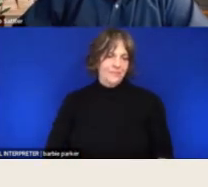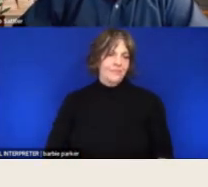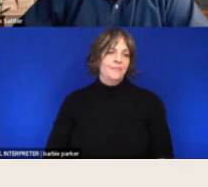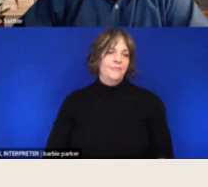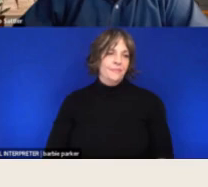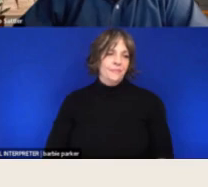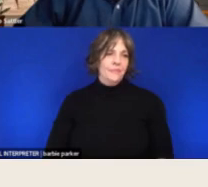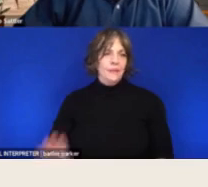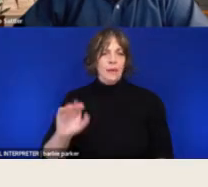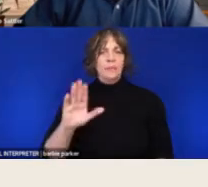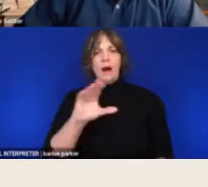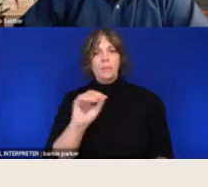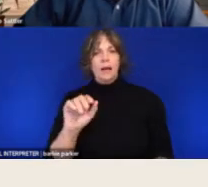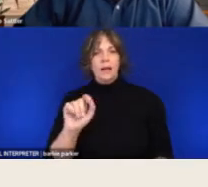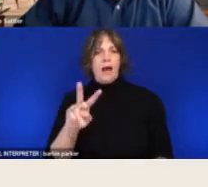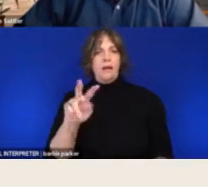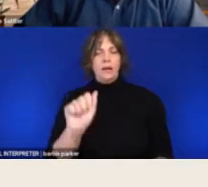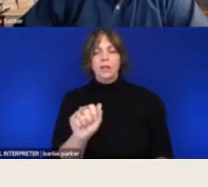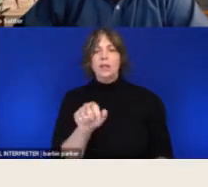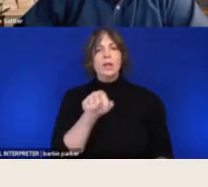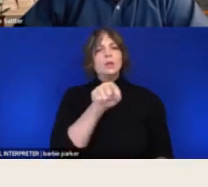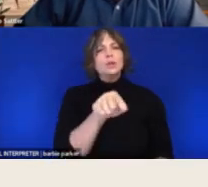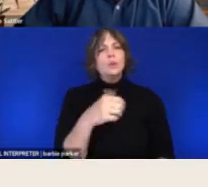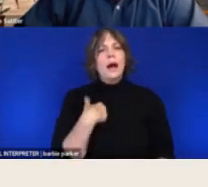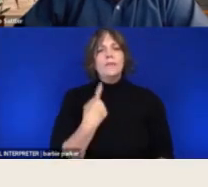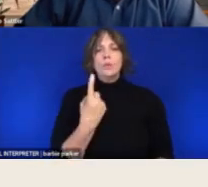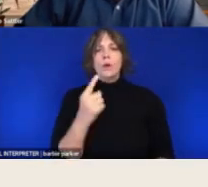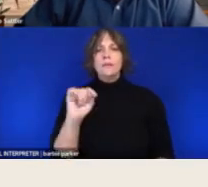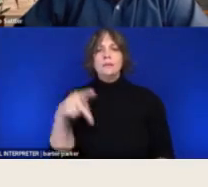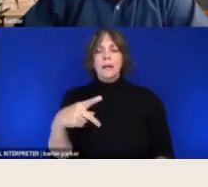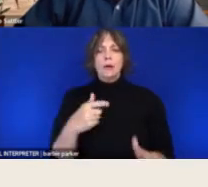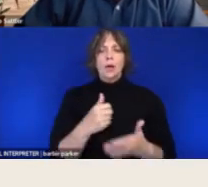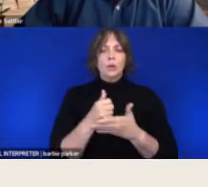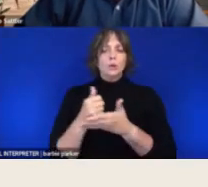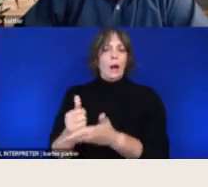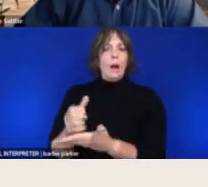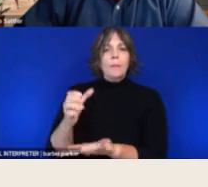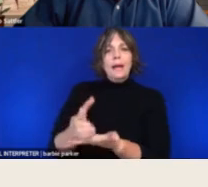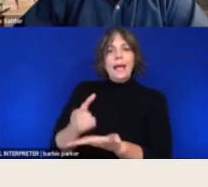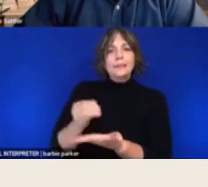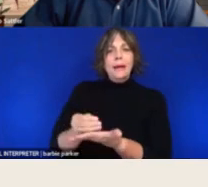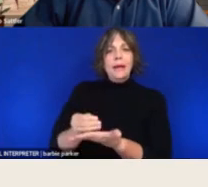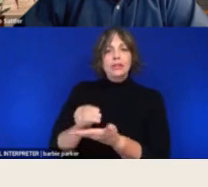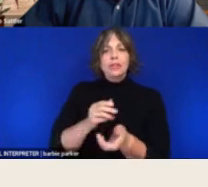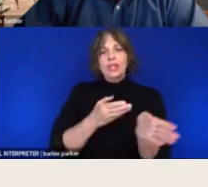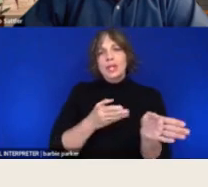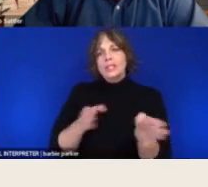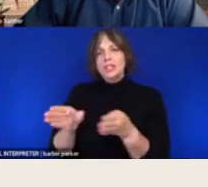Alva, do you have one tip to help case managers shift towards more of person-centered